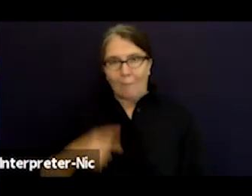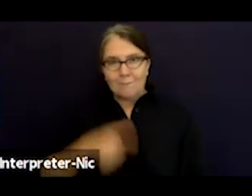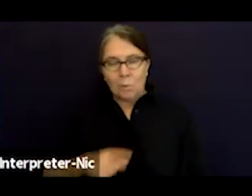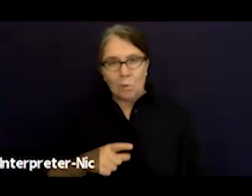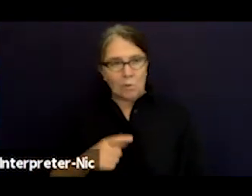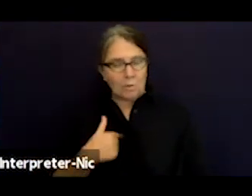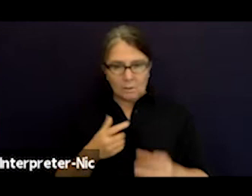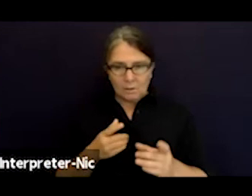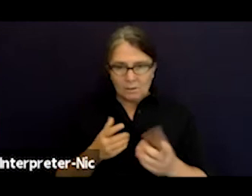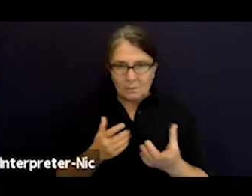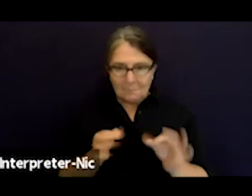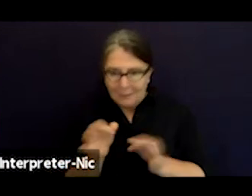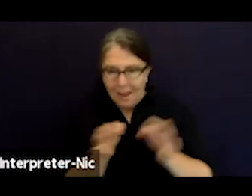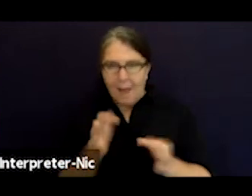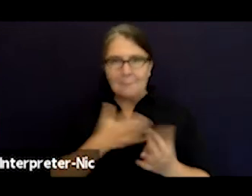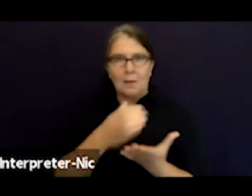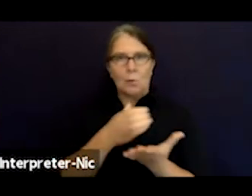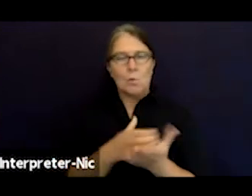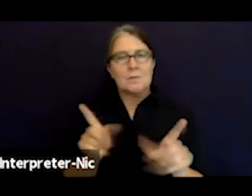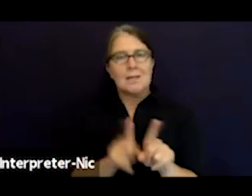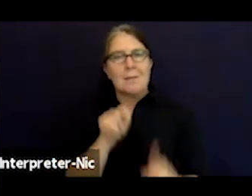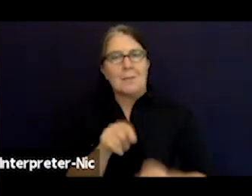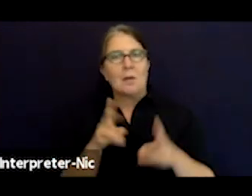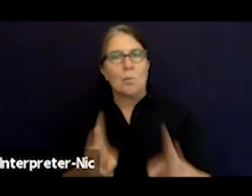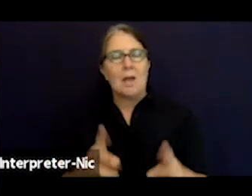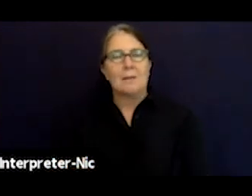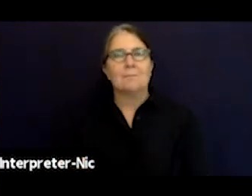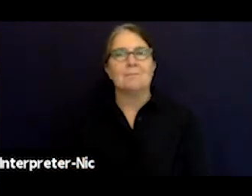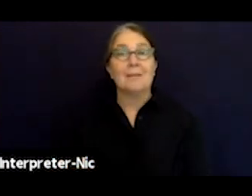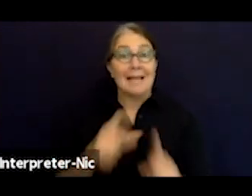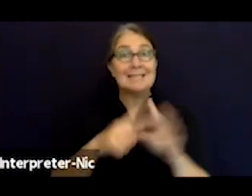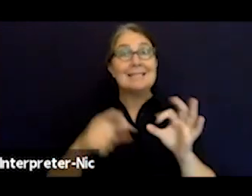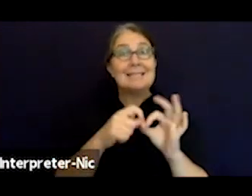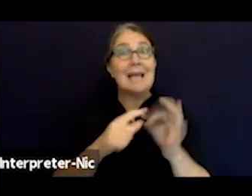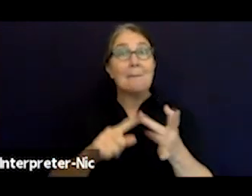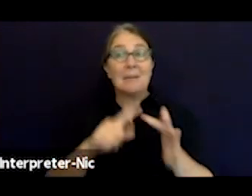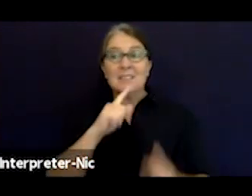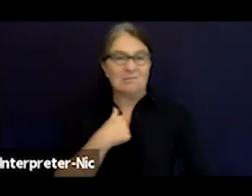of our own devising. Debbie says, “I like the plus 1 approach, meet people where they are, make it